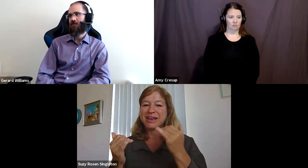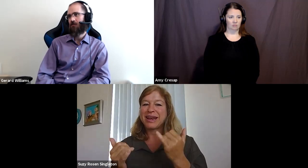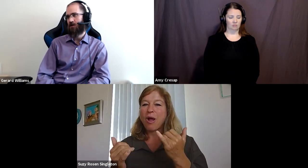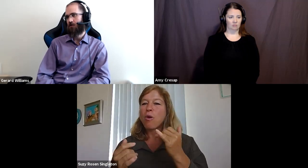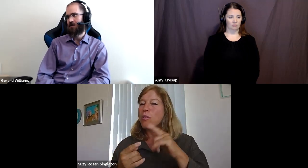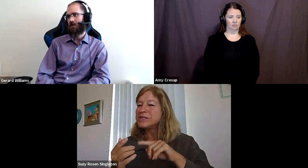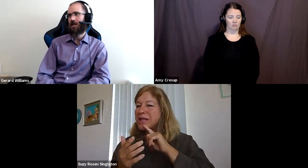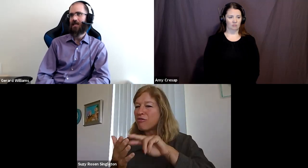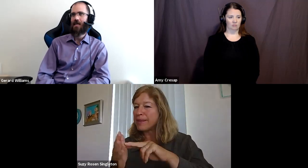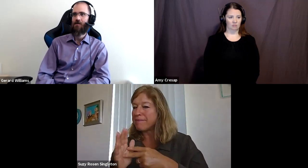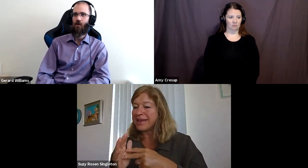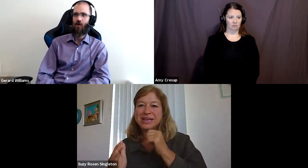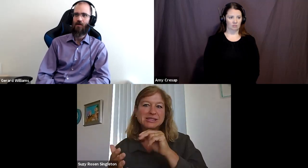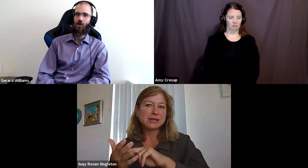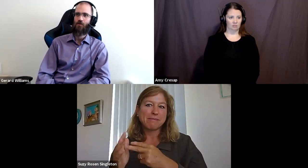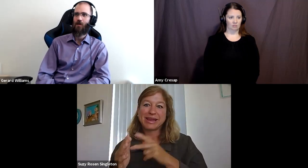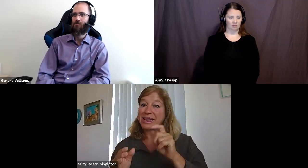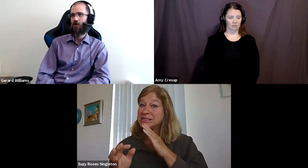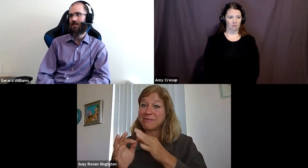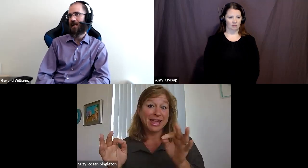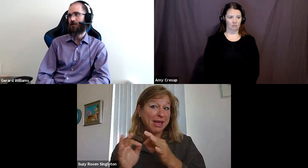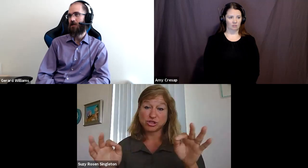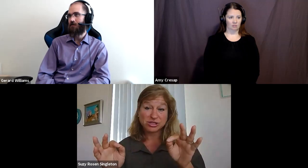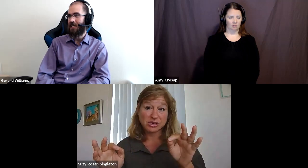information must be made accessible. Question becomes what does that actually mean.